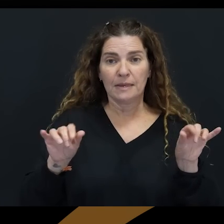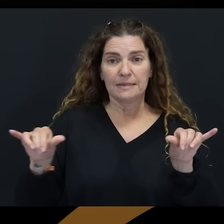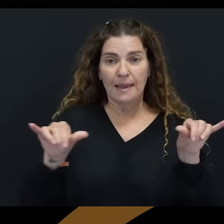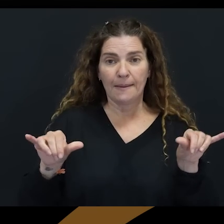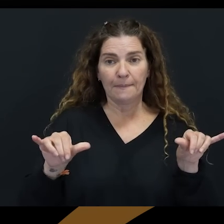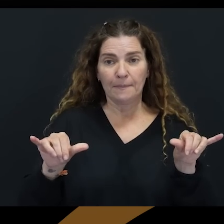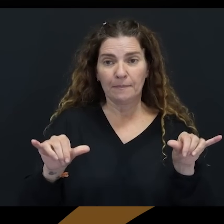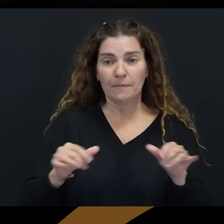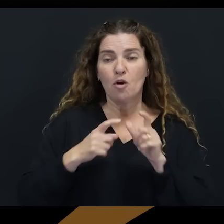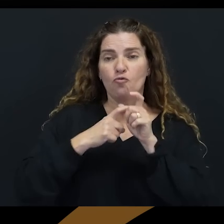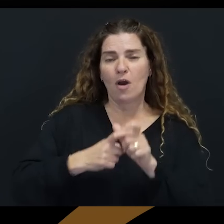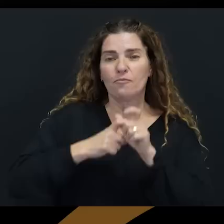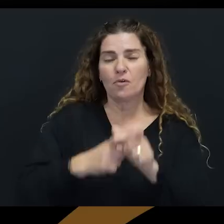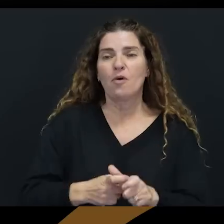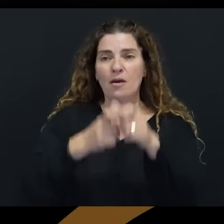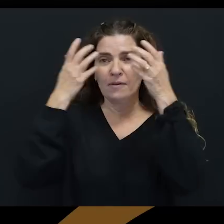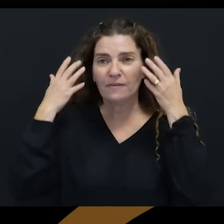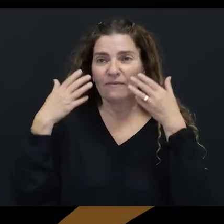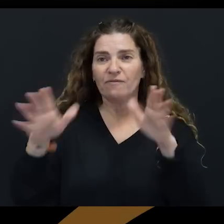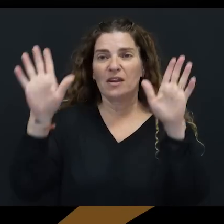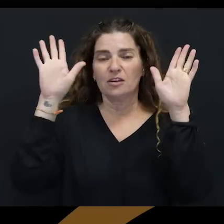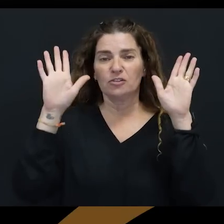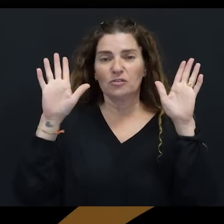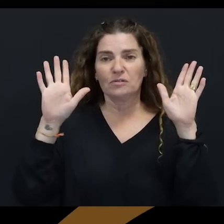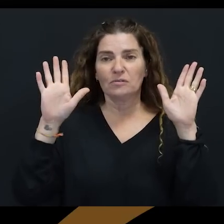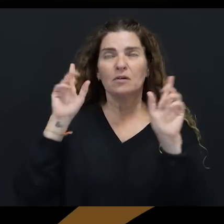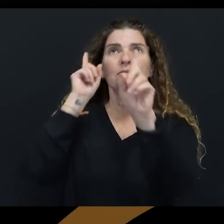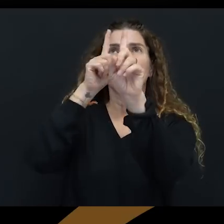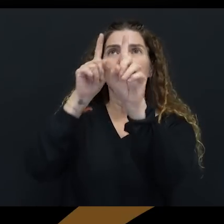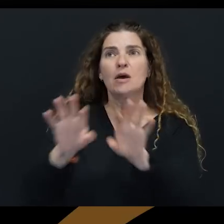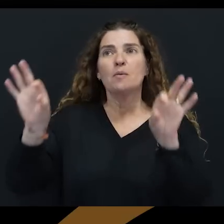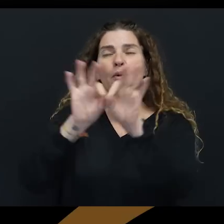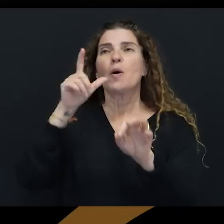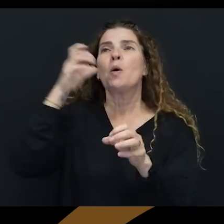It was just a matter of who got there first. All you children, gather round.